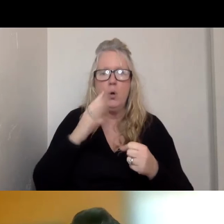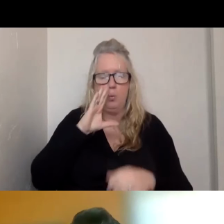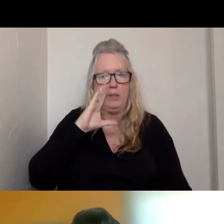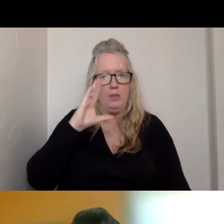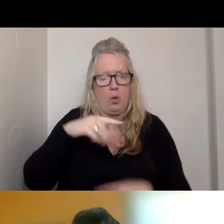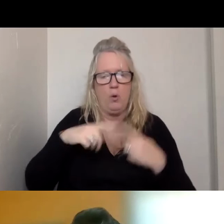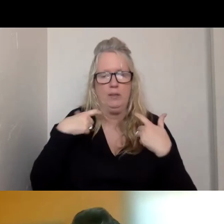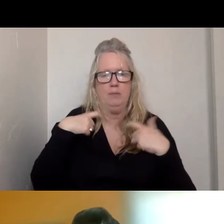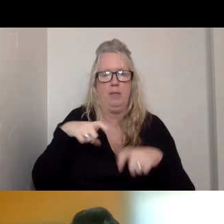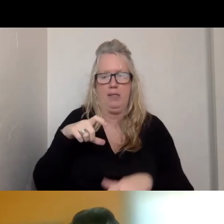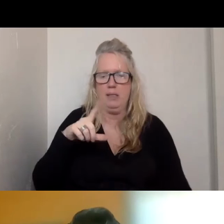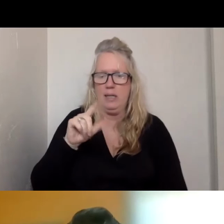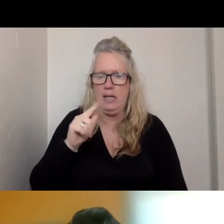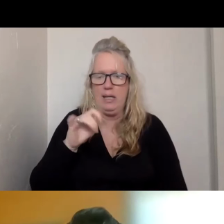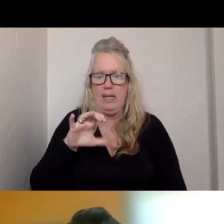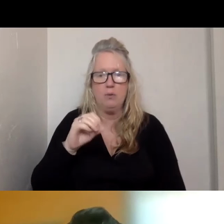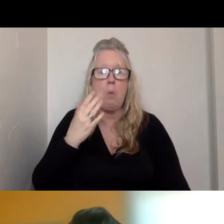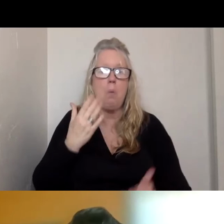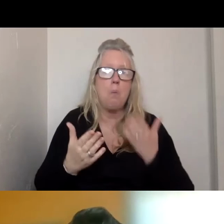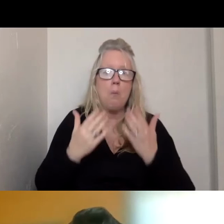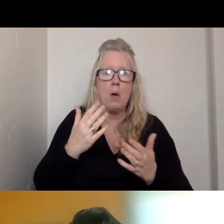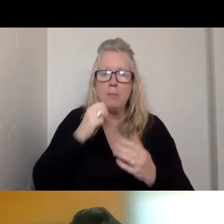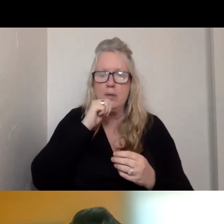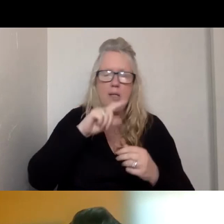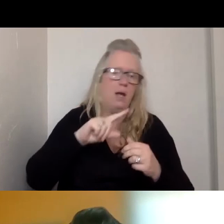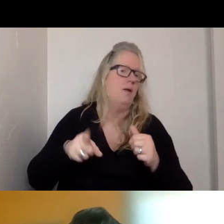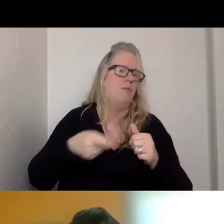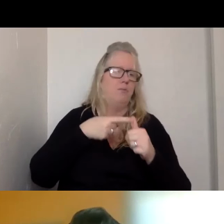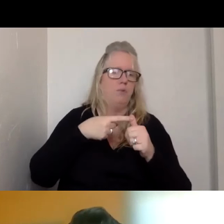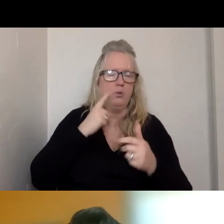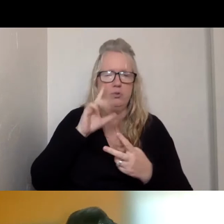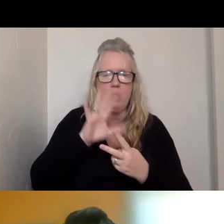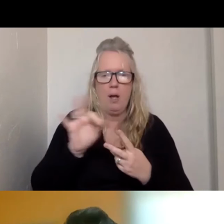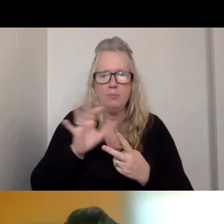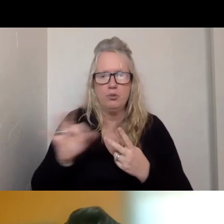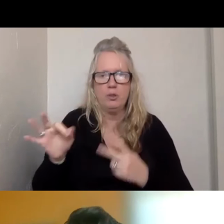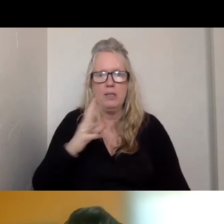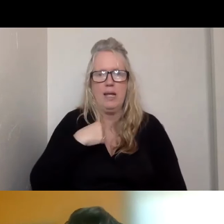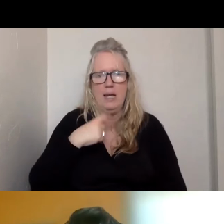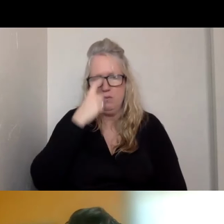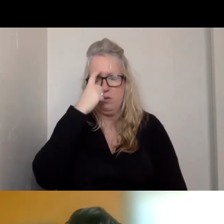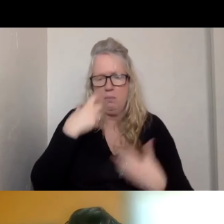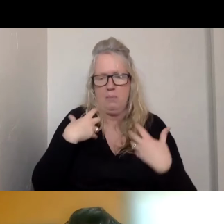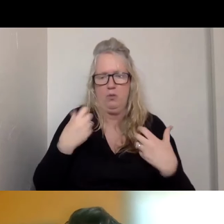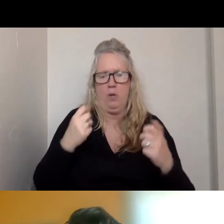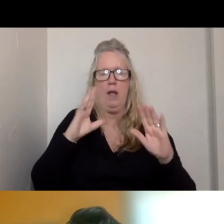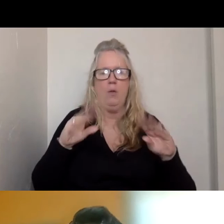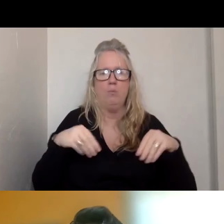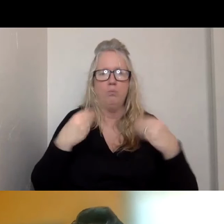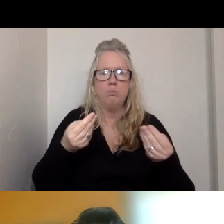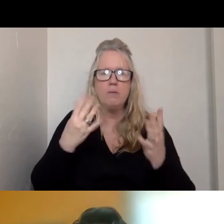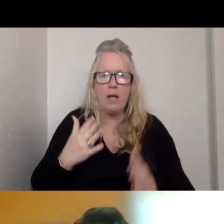MAY NOT SEEK A FIRST OPTION FOR PROVIDERS. THEY MIGHT GO TO